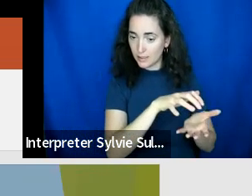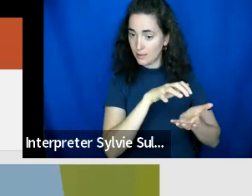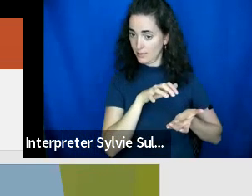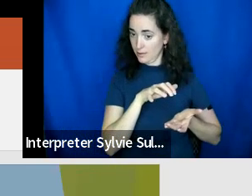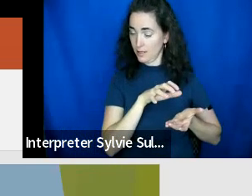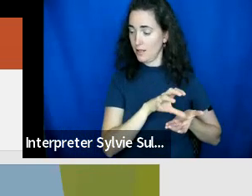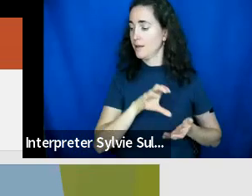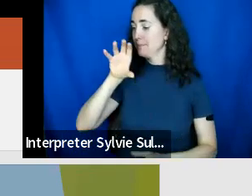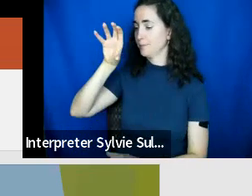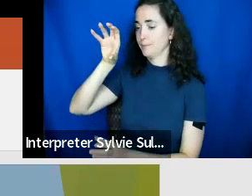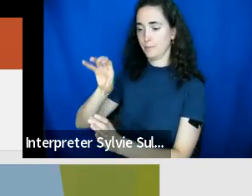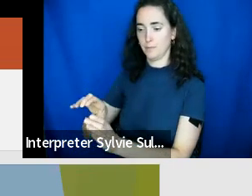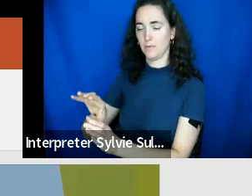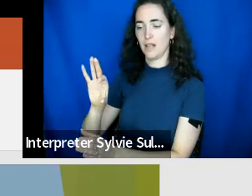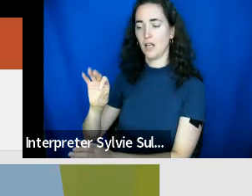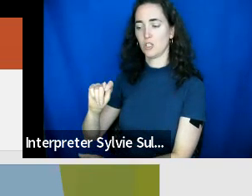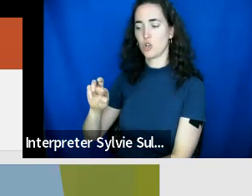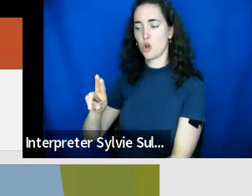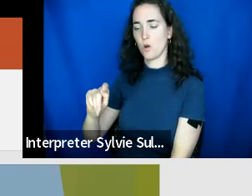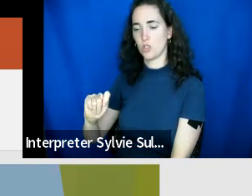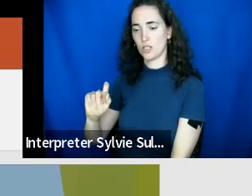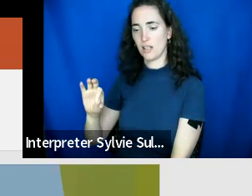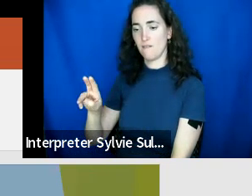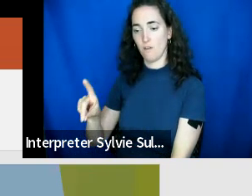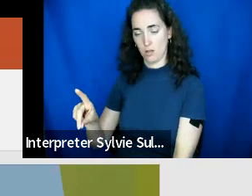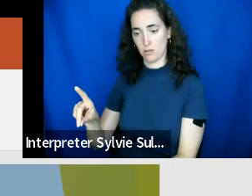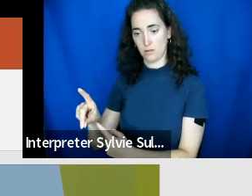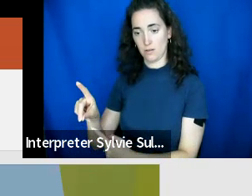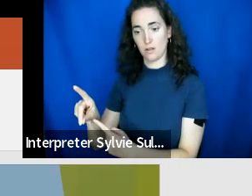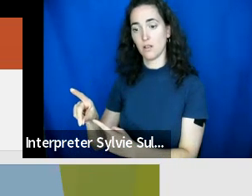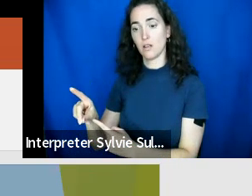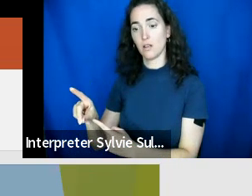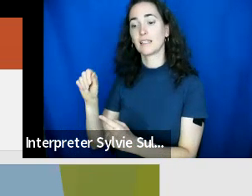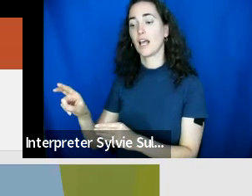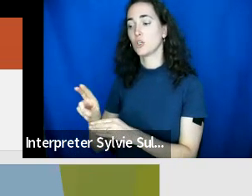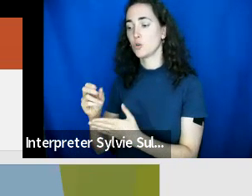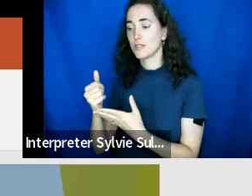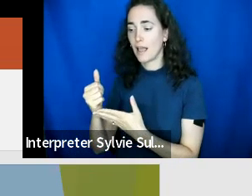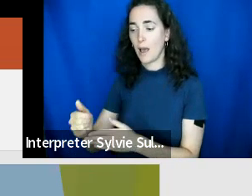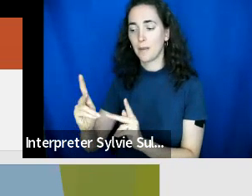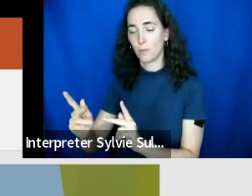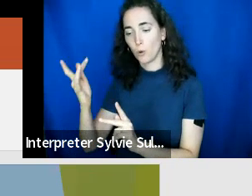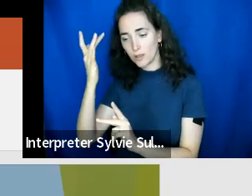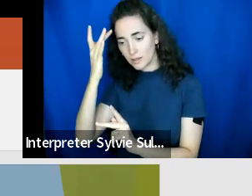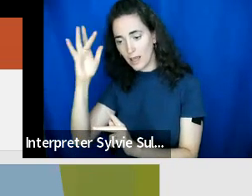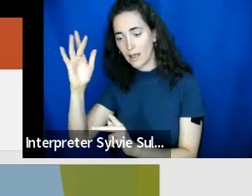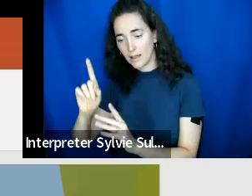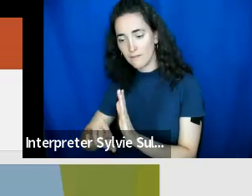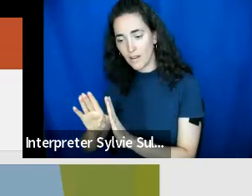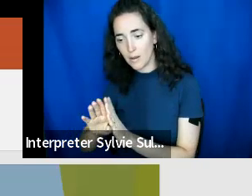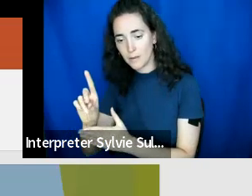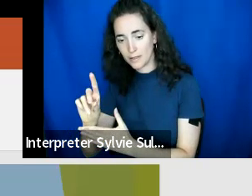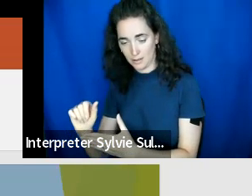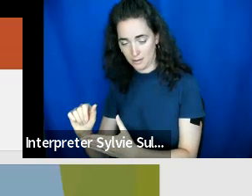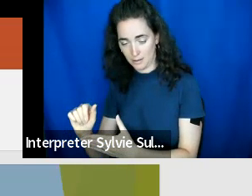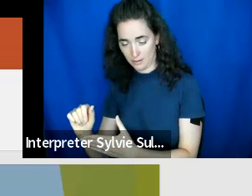Go into this trust fund so that it can be used for people with intellectual and developmental disabilities.